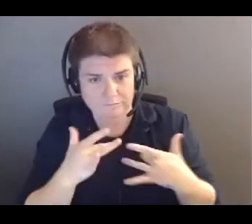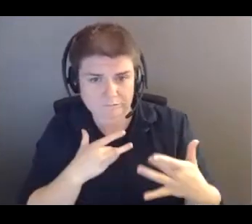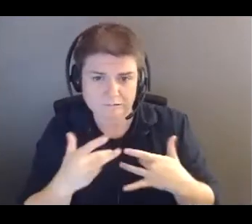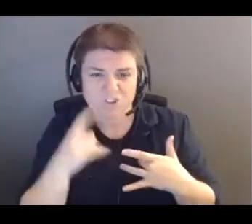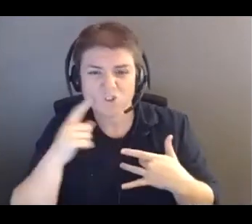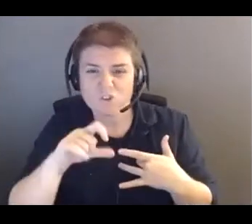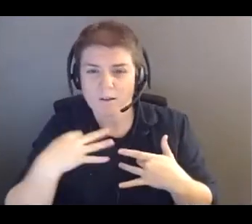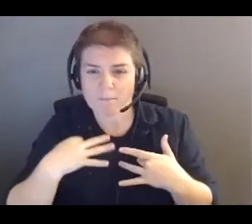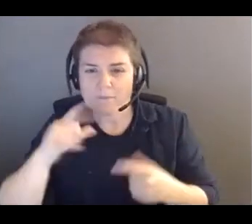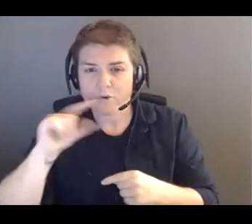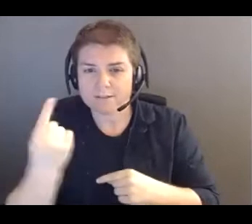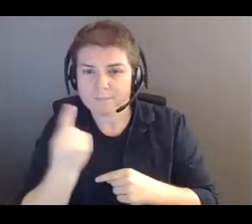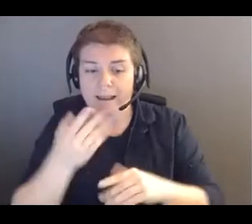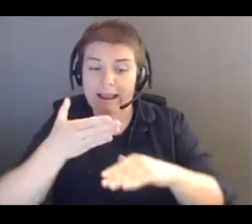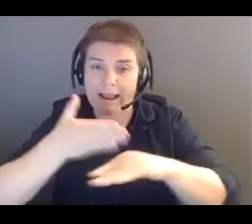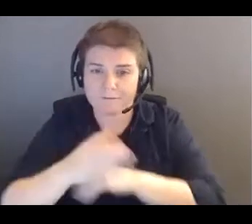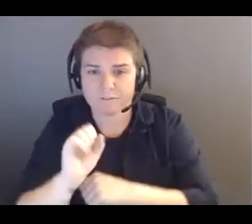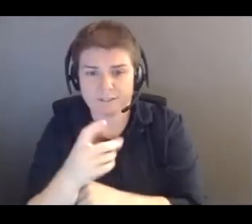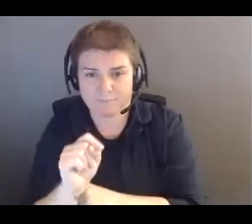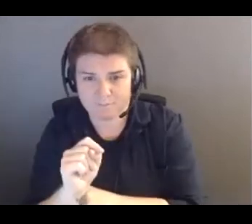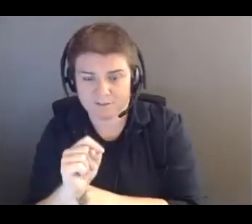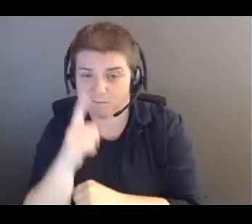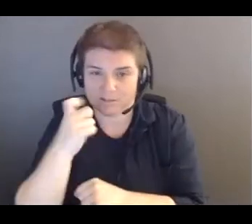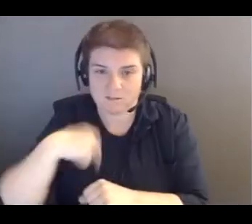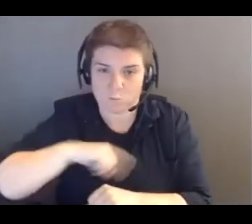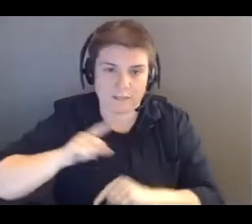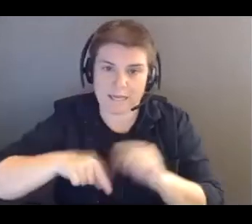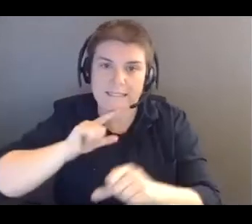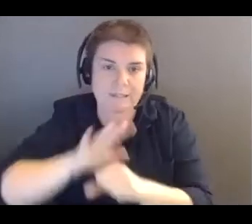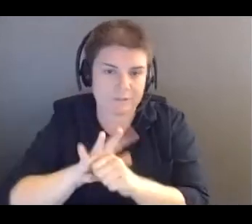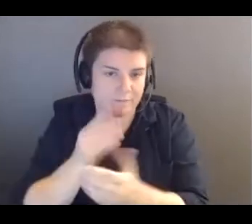that occurs after September, because we cannot guarantee that funds will be distributed any